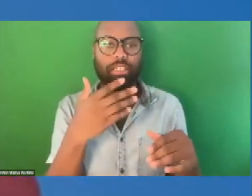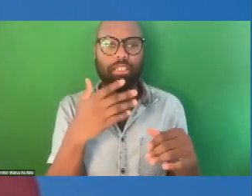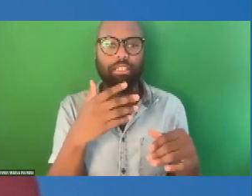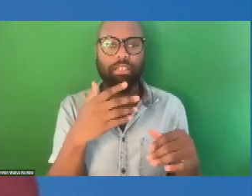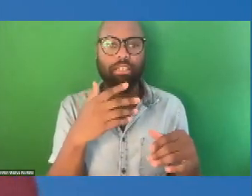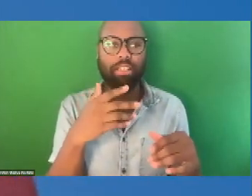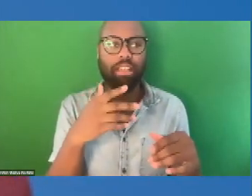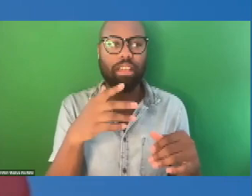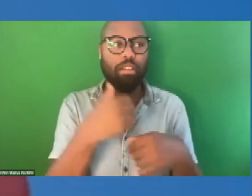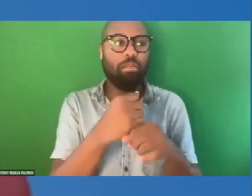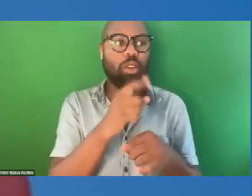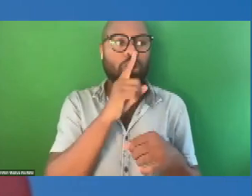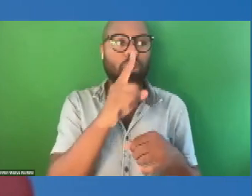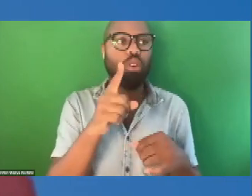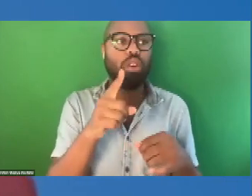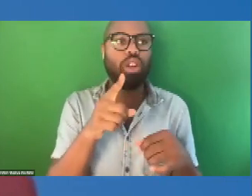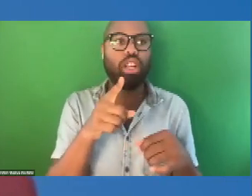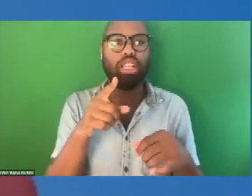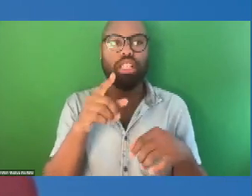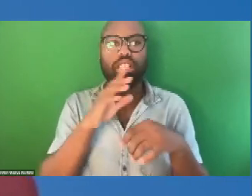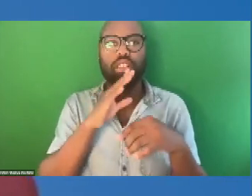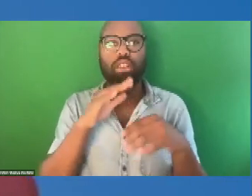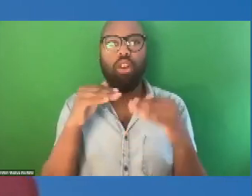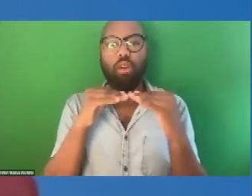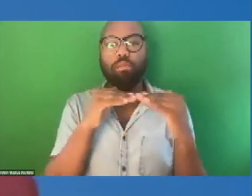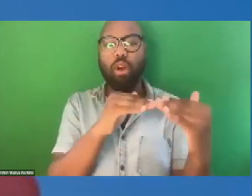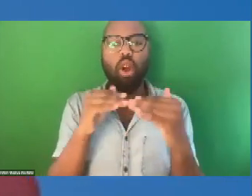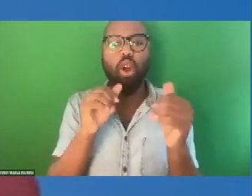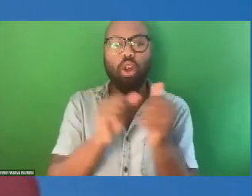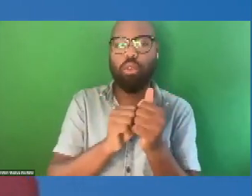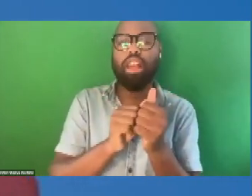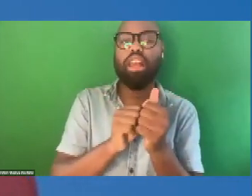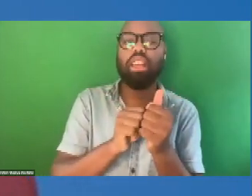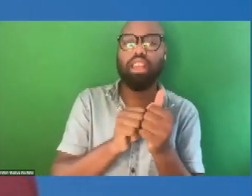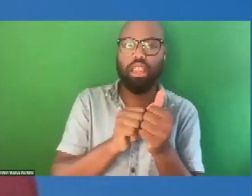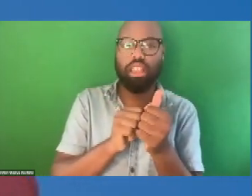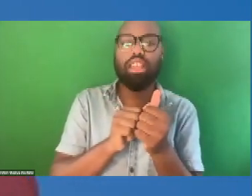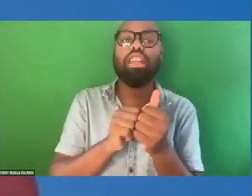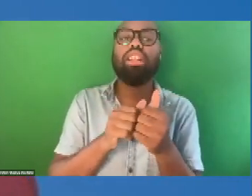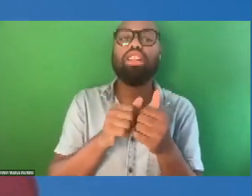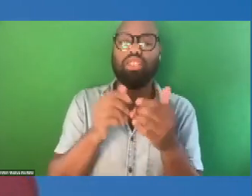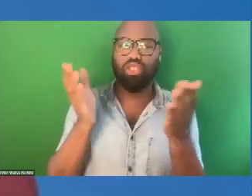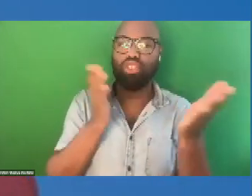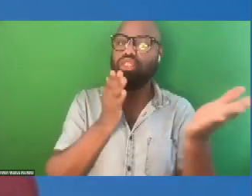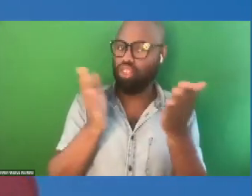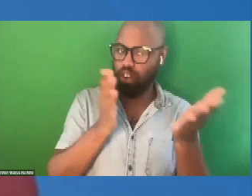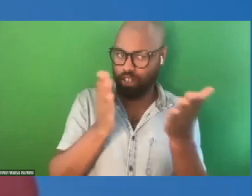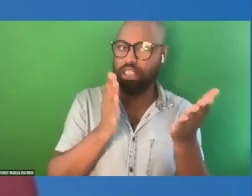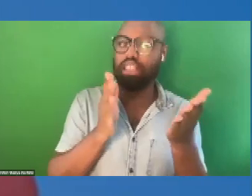par with nursing facility services, where you can go into a nursing facility,